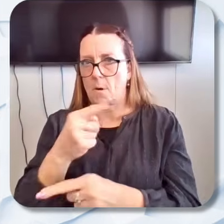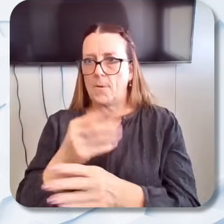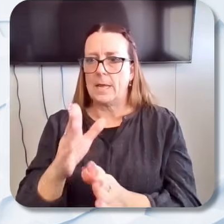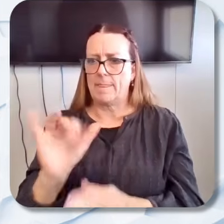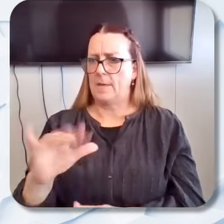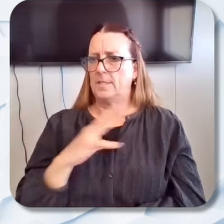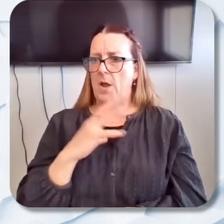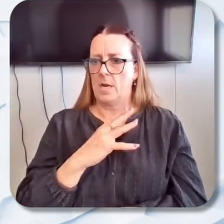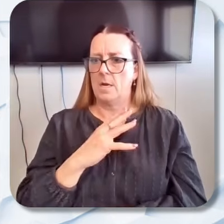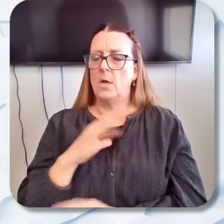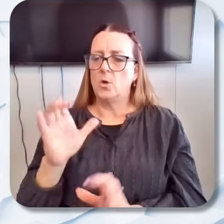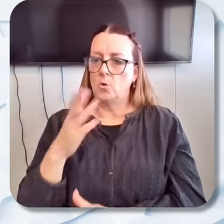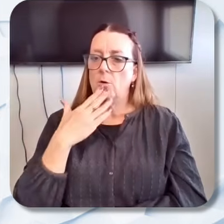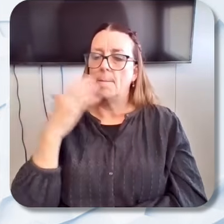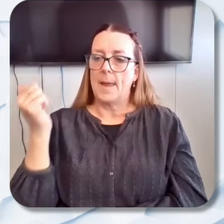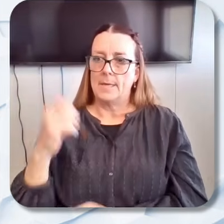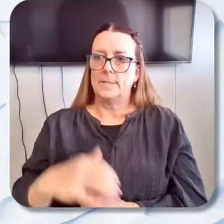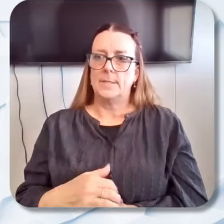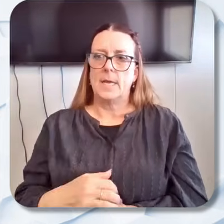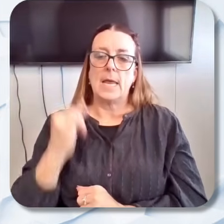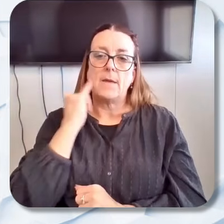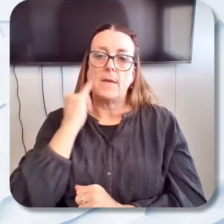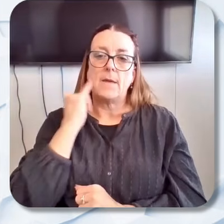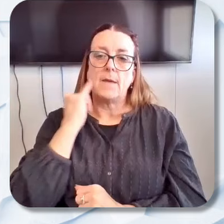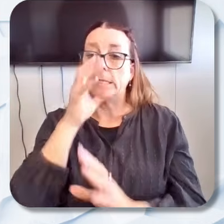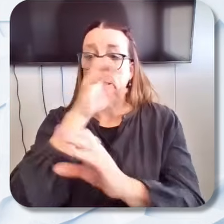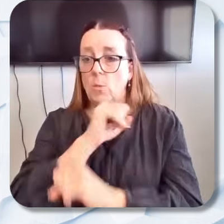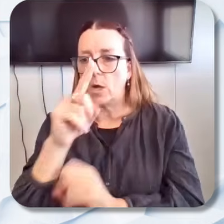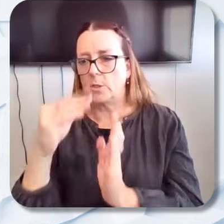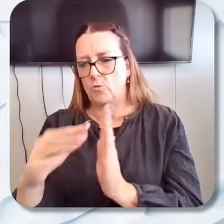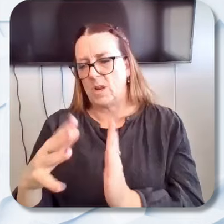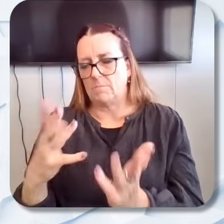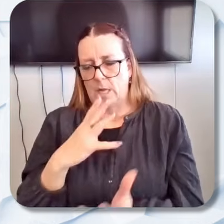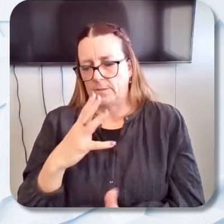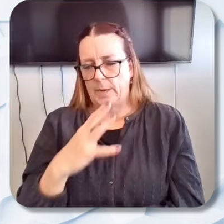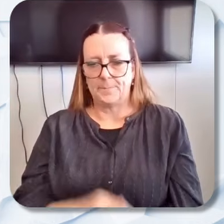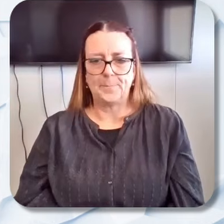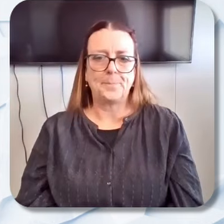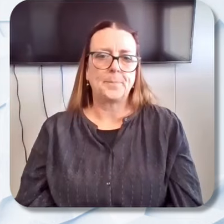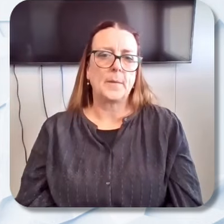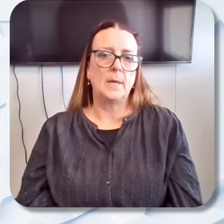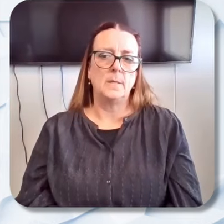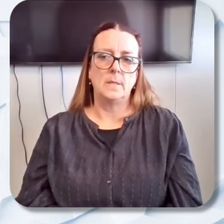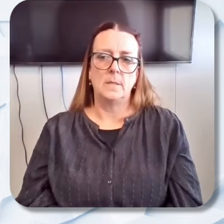Do your best. And you know, if you miss the student here or there, that's okay.